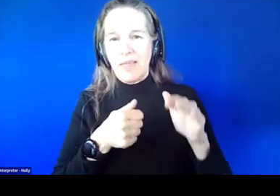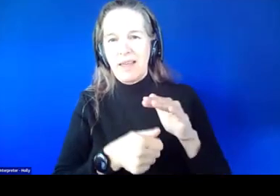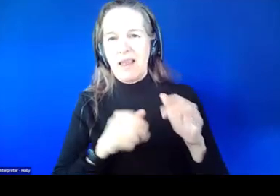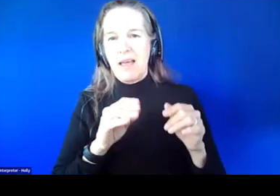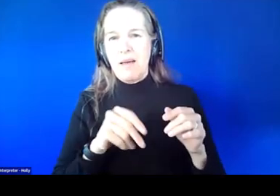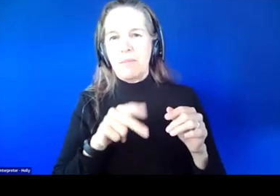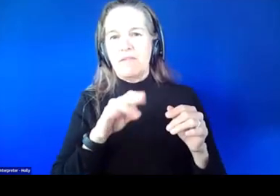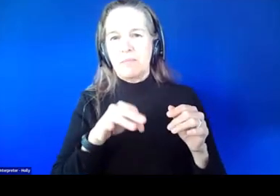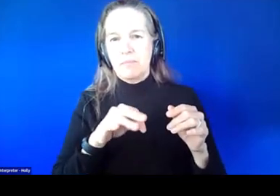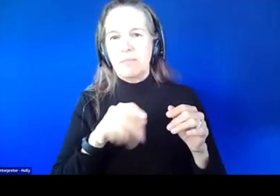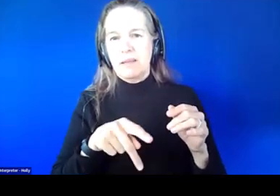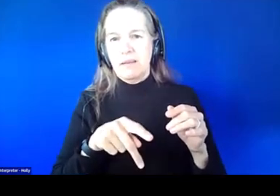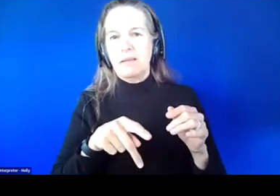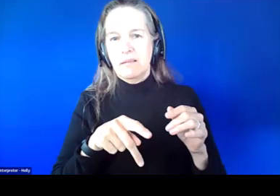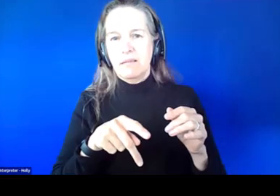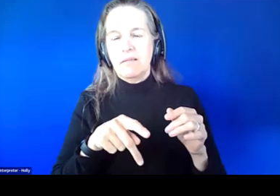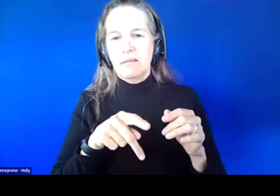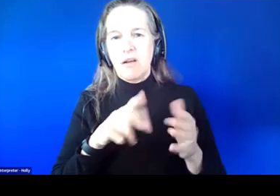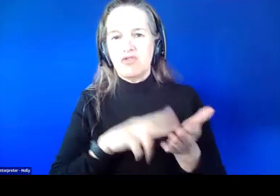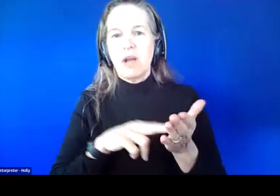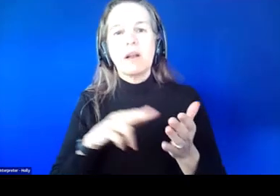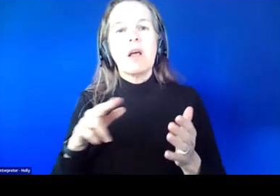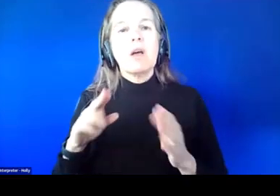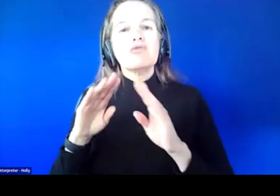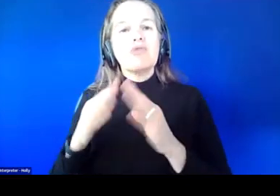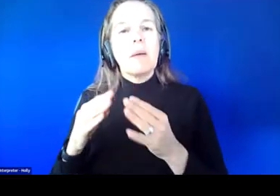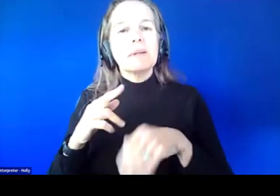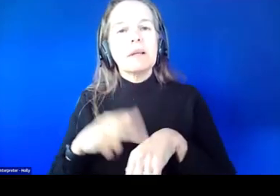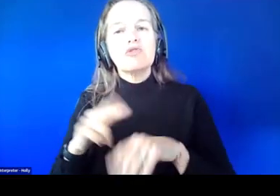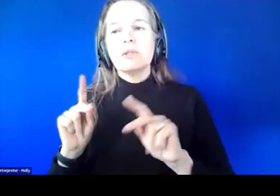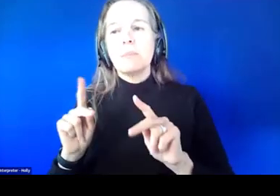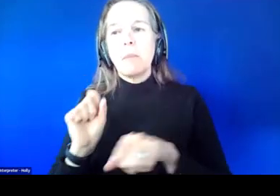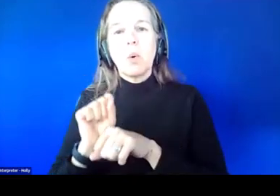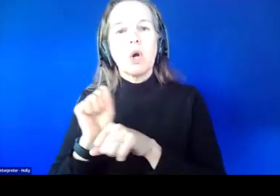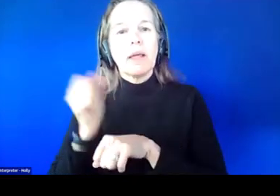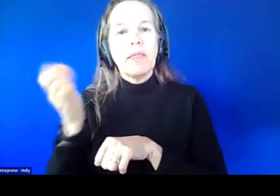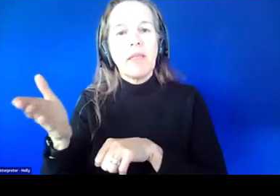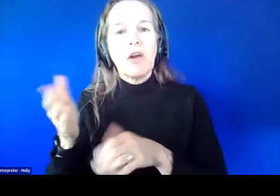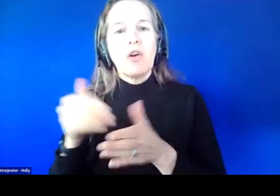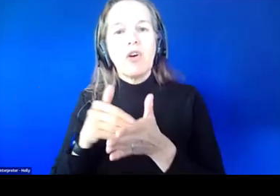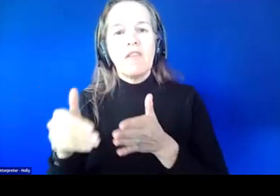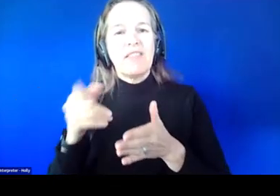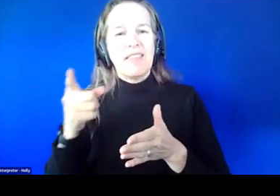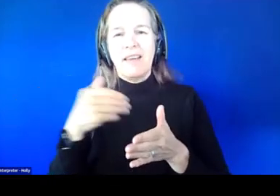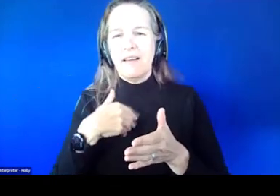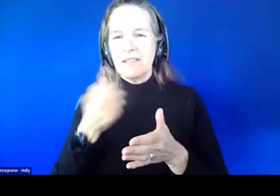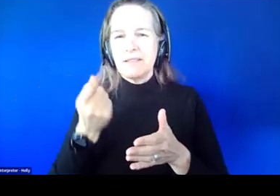um you know tribal nations folks working there they often wear several different hats like many